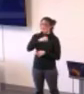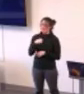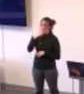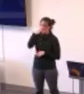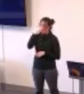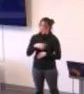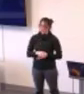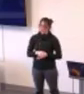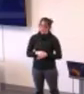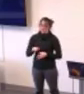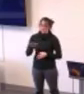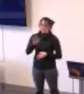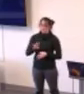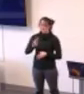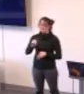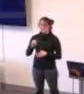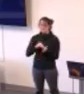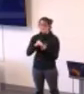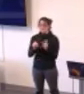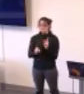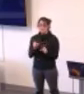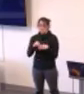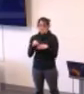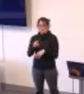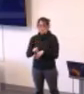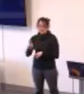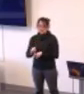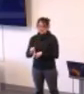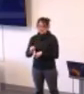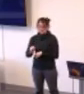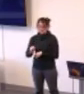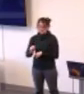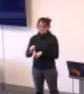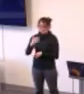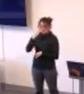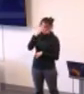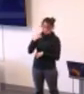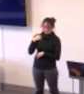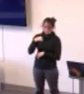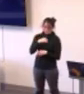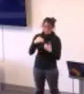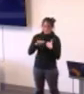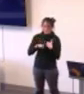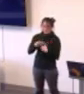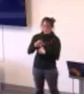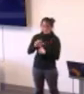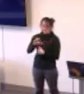About 70 million people in the United States. Mind you, we only have about 352 million people.